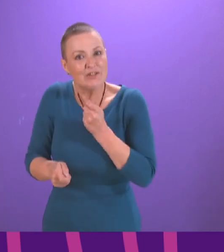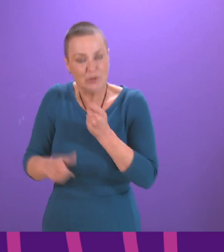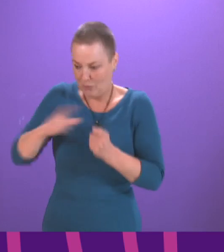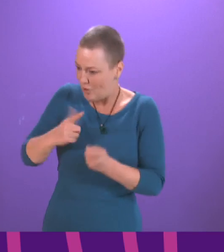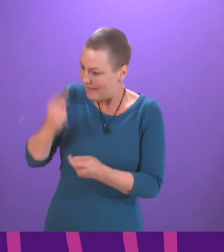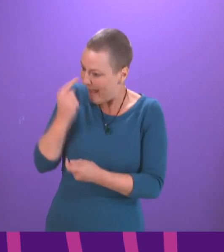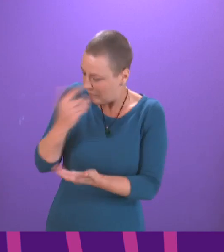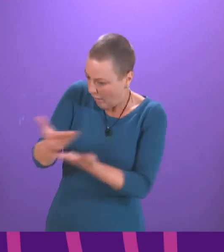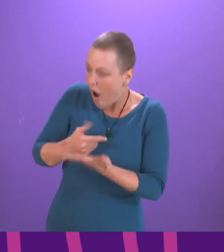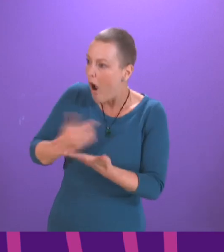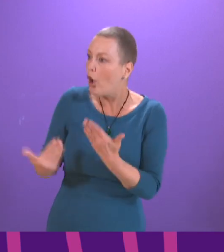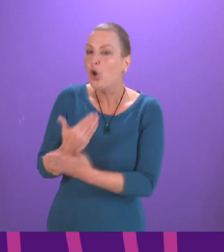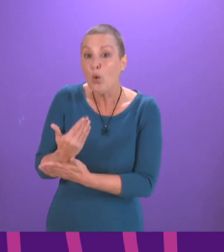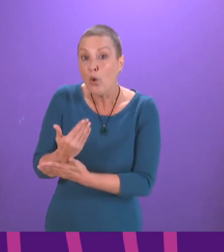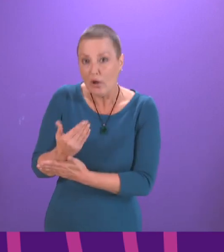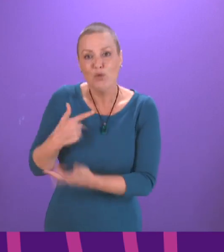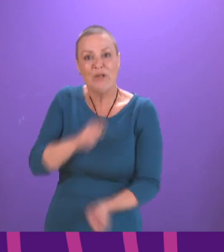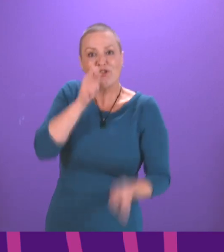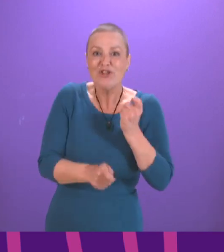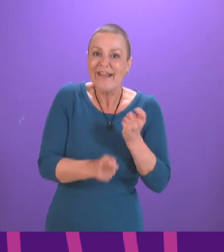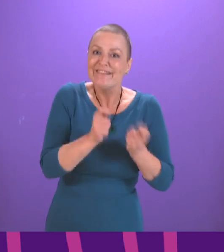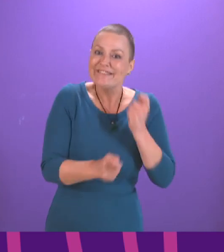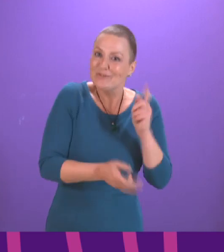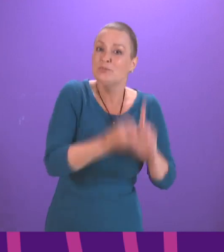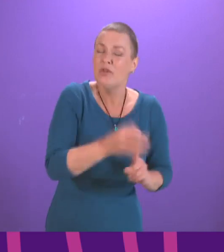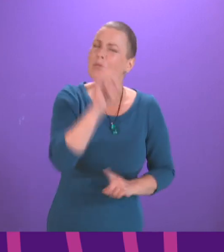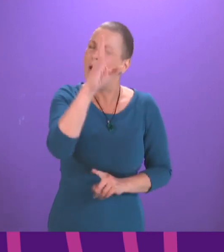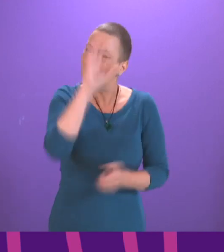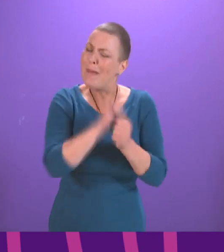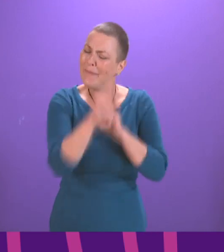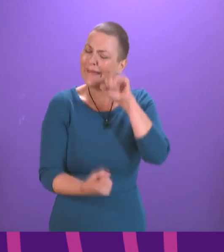right that it did so. However, a key point here, which remains important now, even when